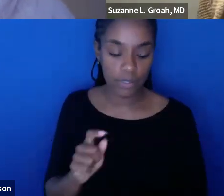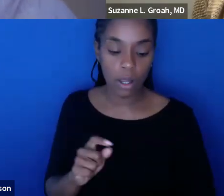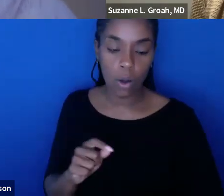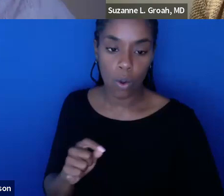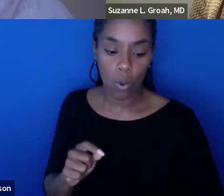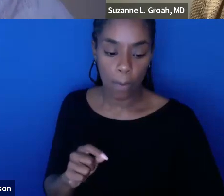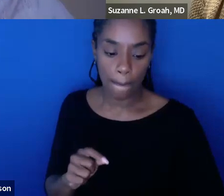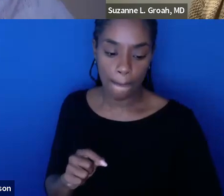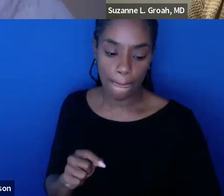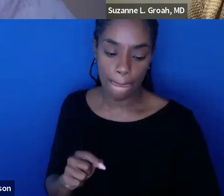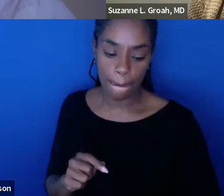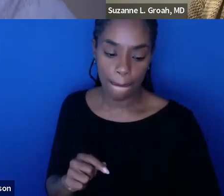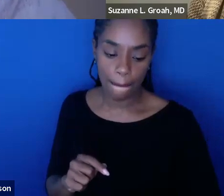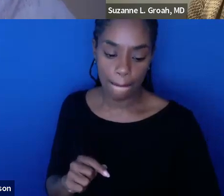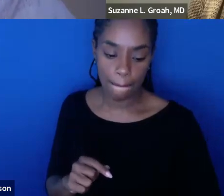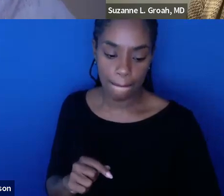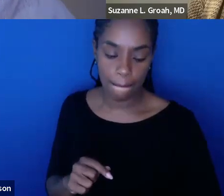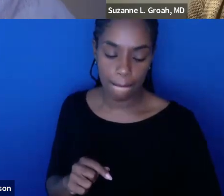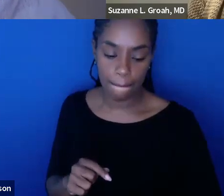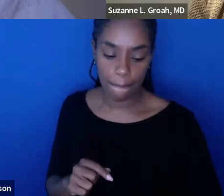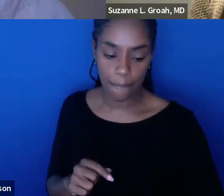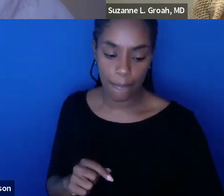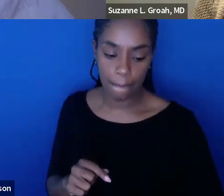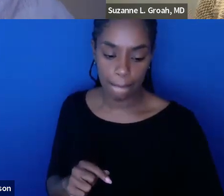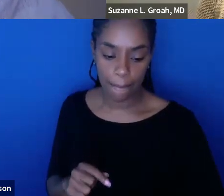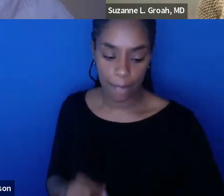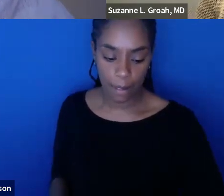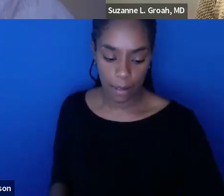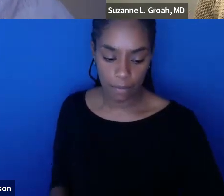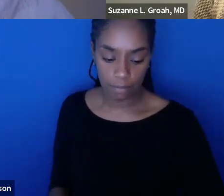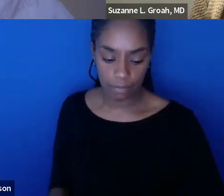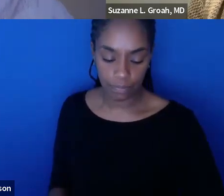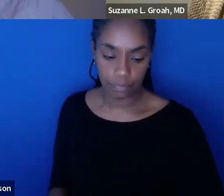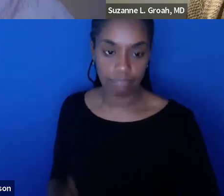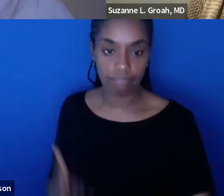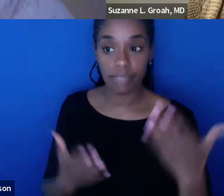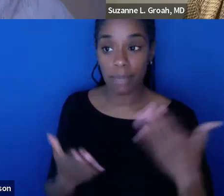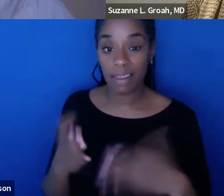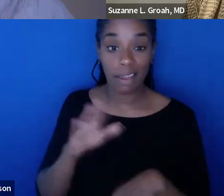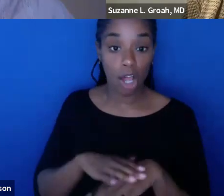People may get on a bladder management program, so for example, intermittent